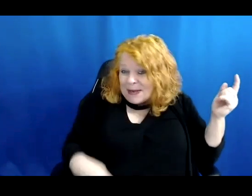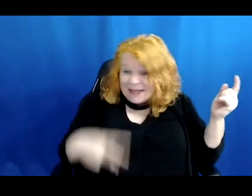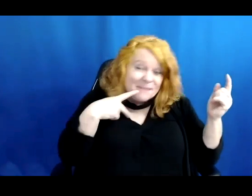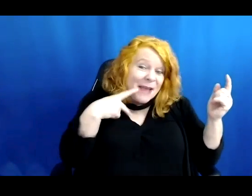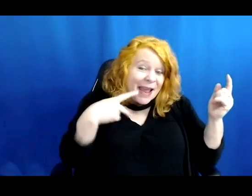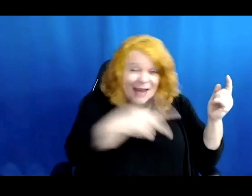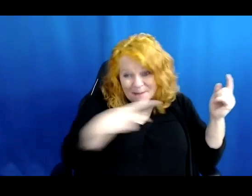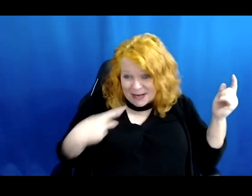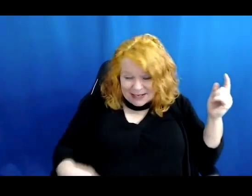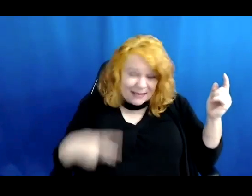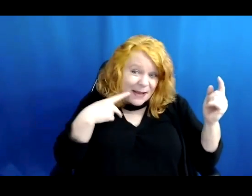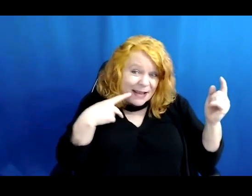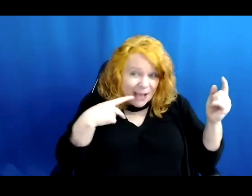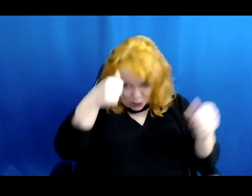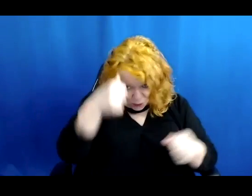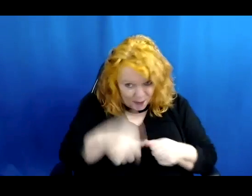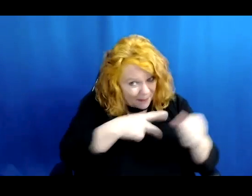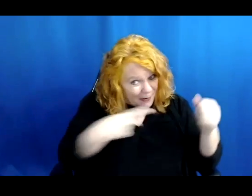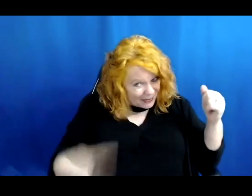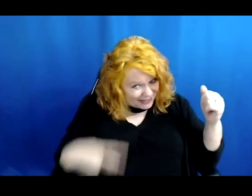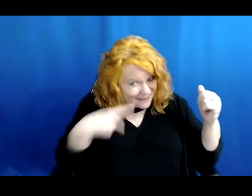Do you remember Princess Peggy? Princess Peggy.